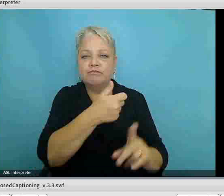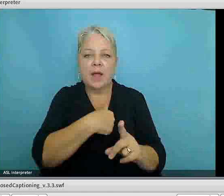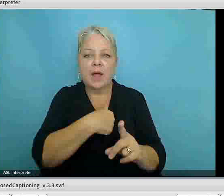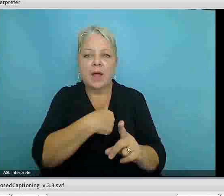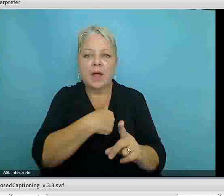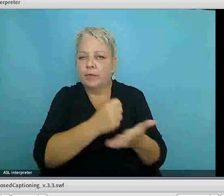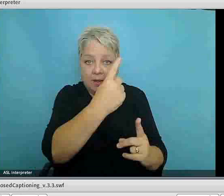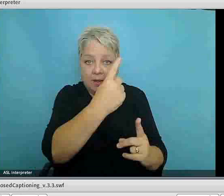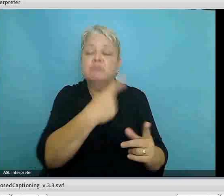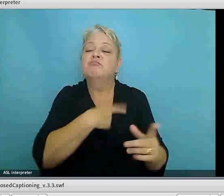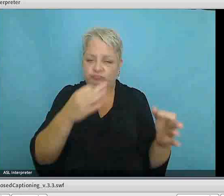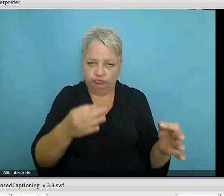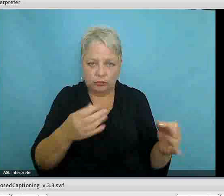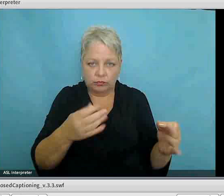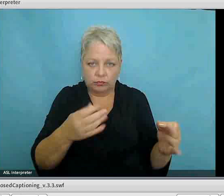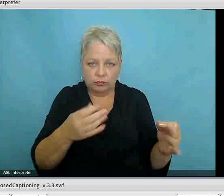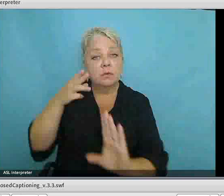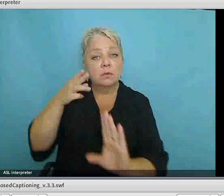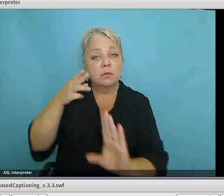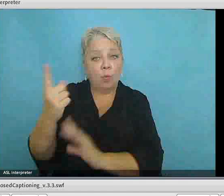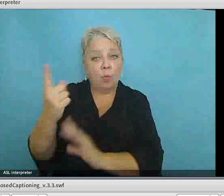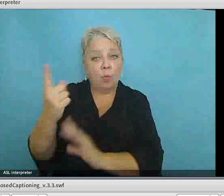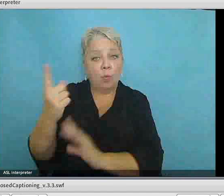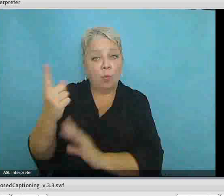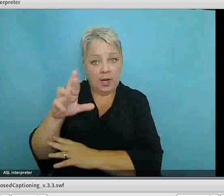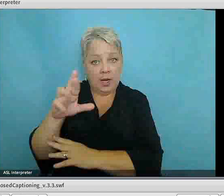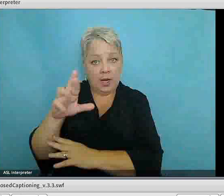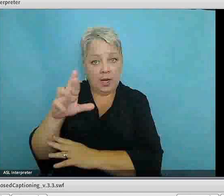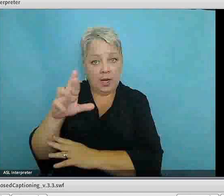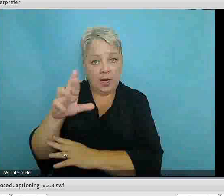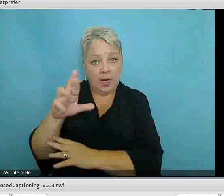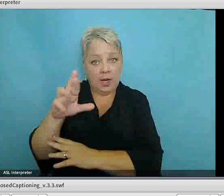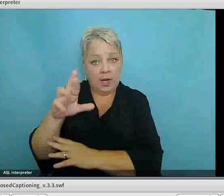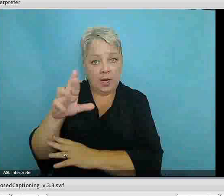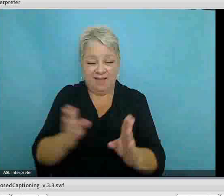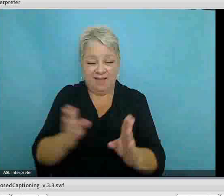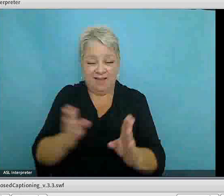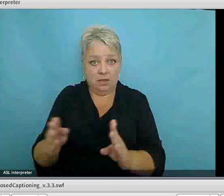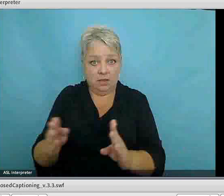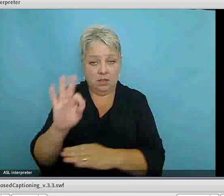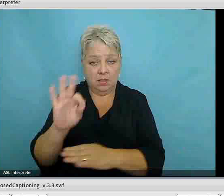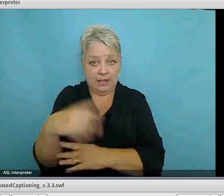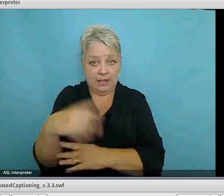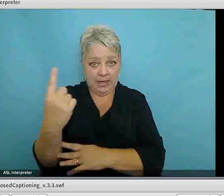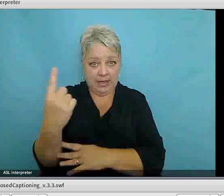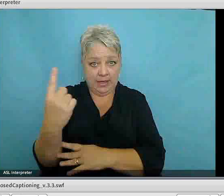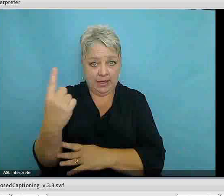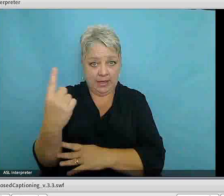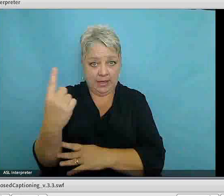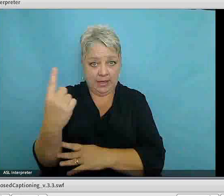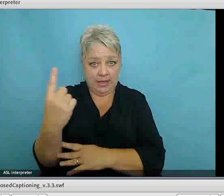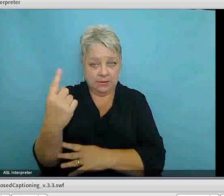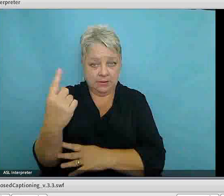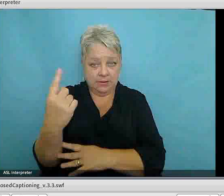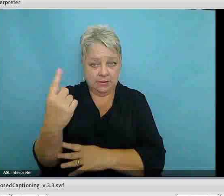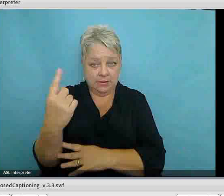the One Care plan has to continue paying that provider at the fee-for-service rate until